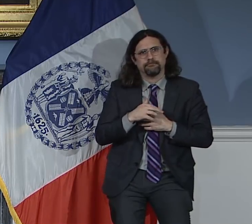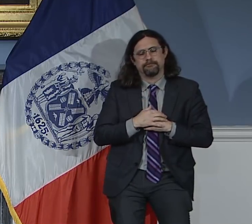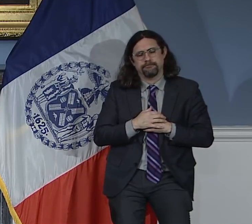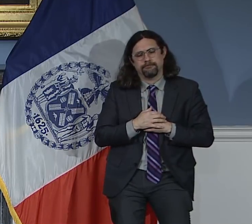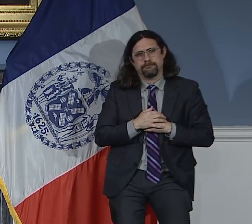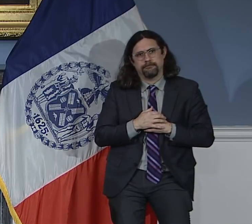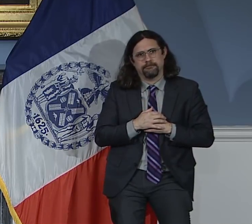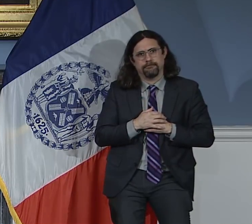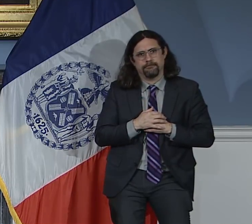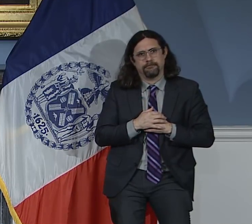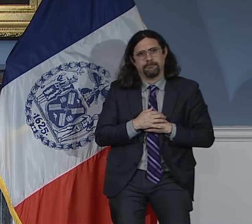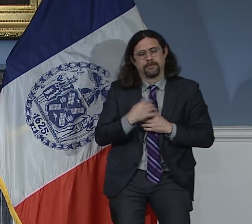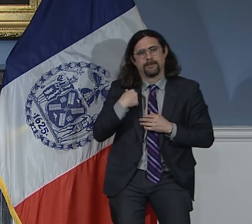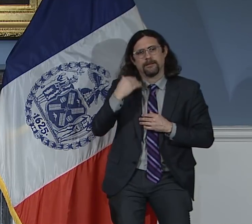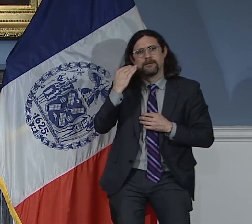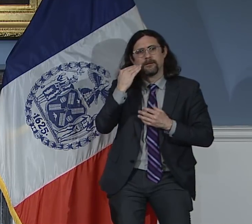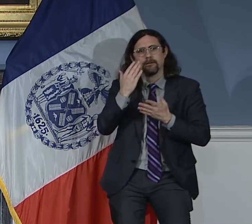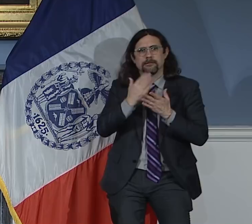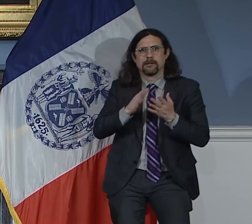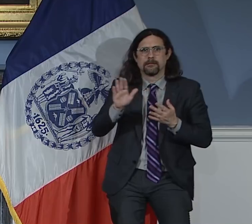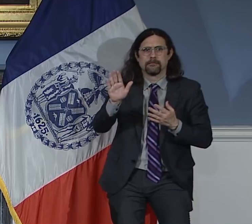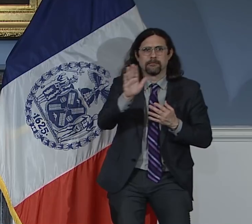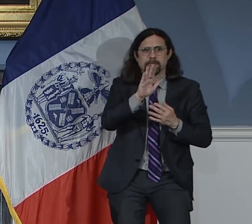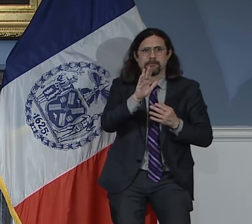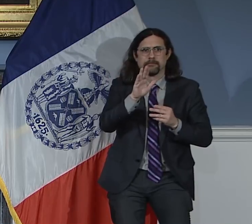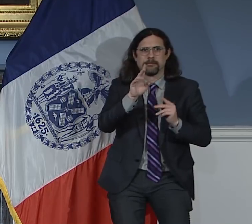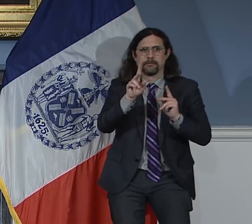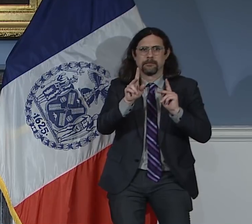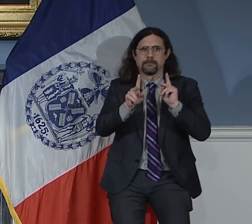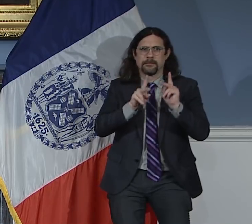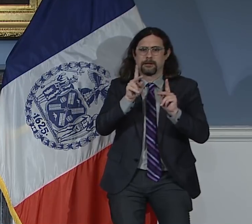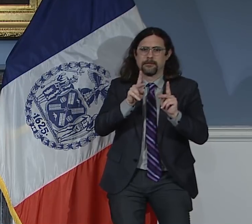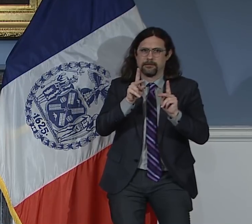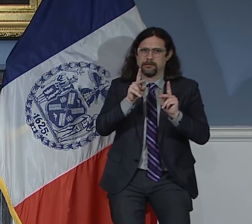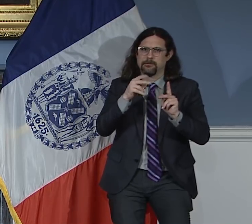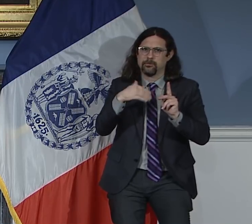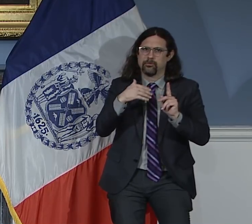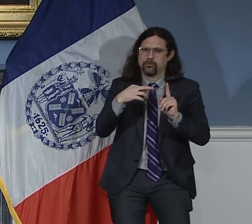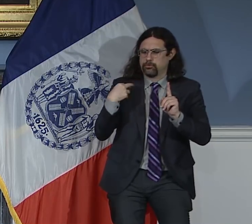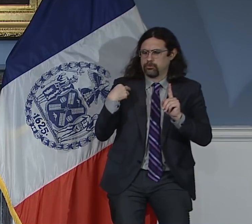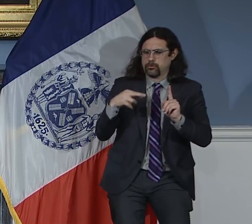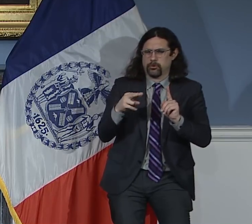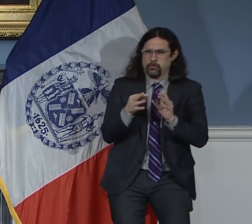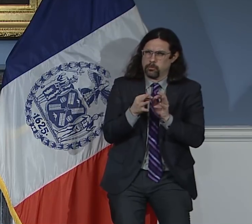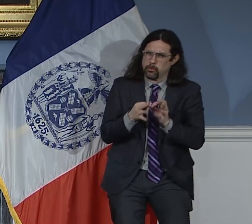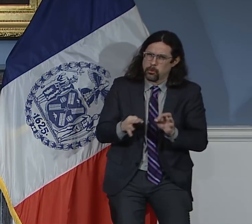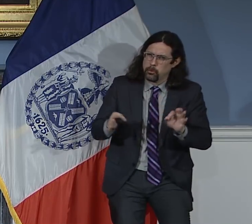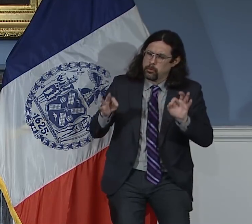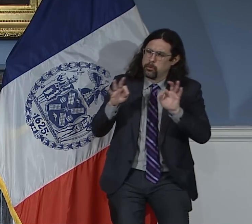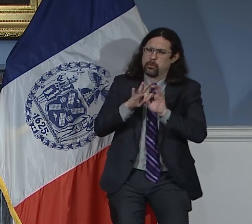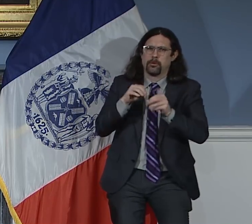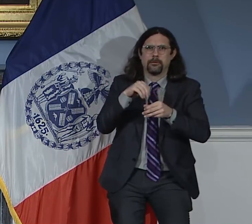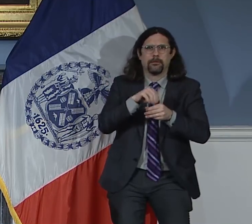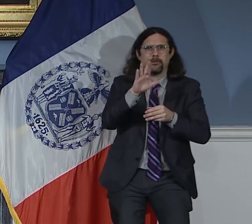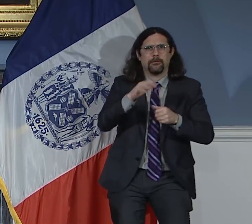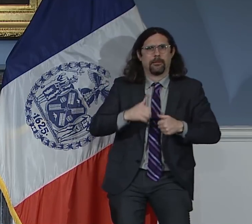FAITHS. WHAT A PILLAR OF THEIR LIVES THEIR FAITH IS AND HOW IMPORTANT THEIR